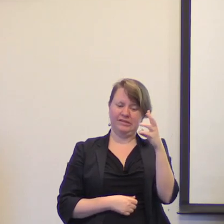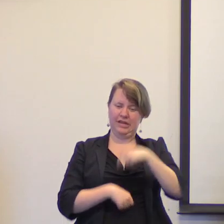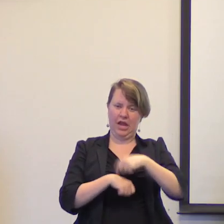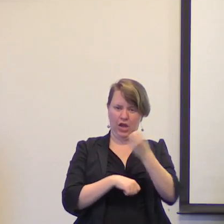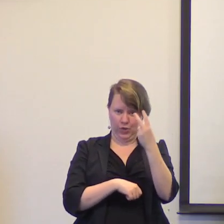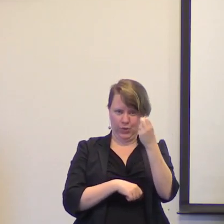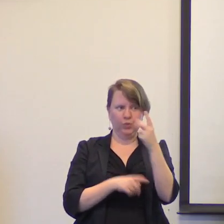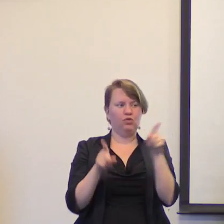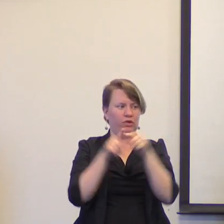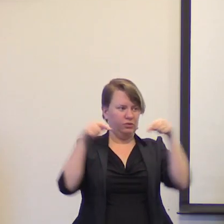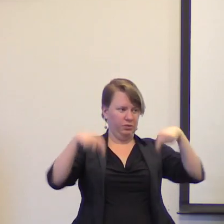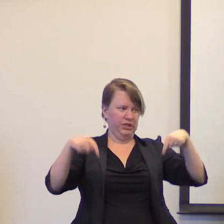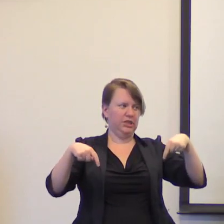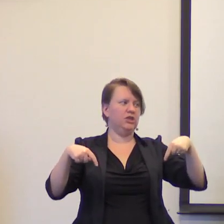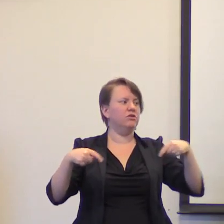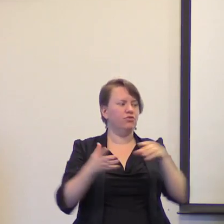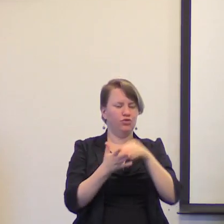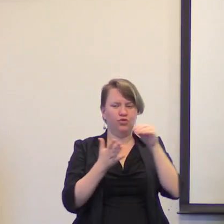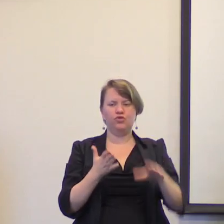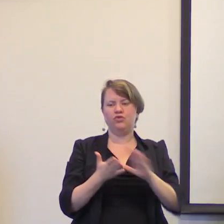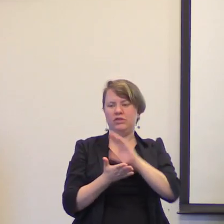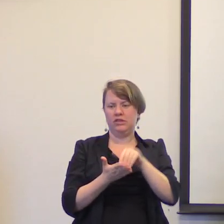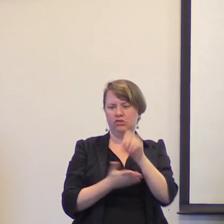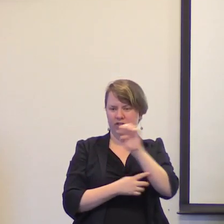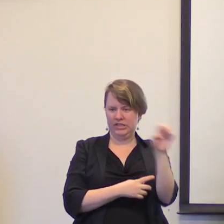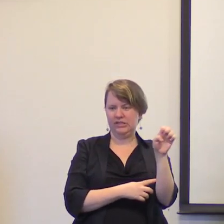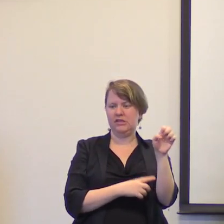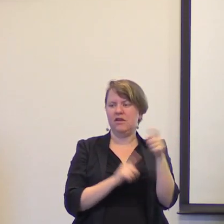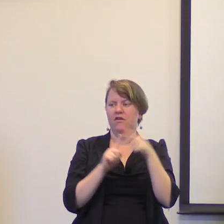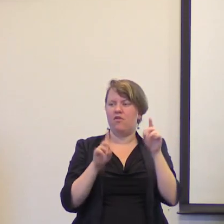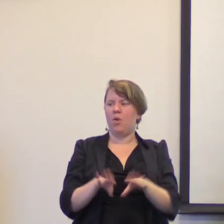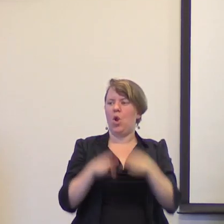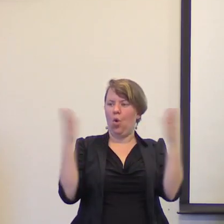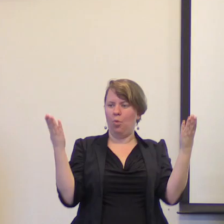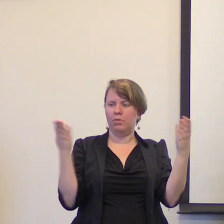also here in the student center east, by an open forum.